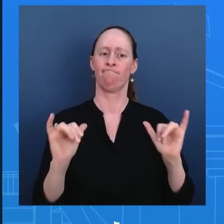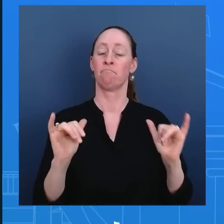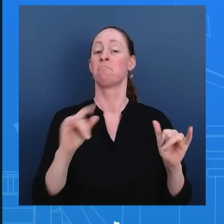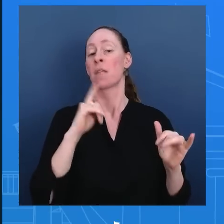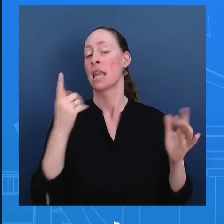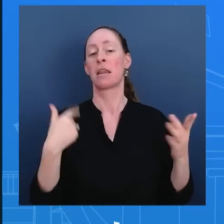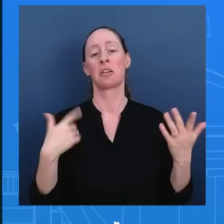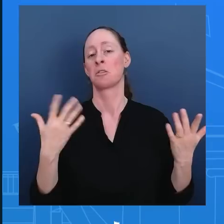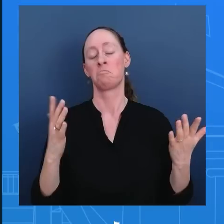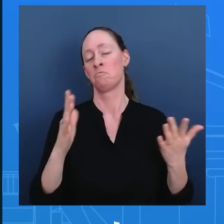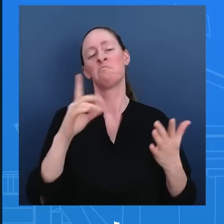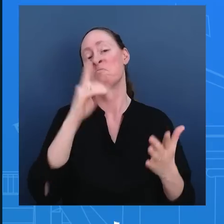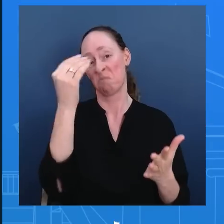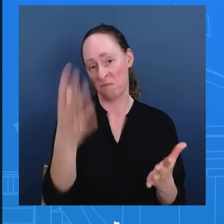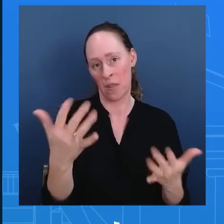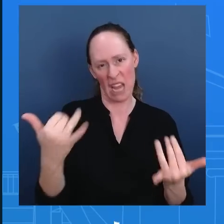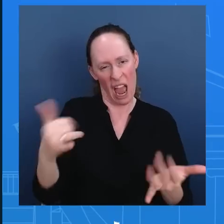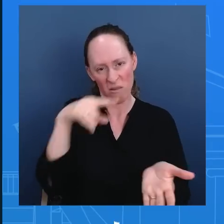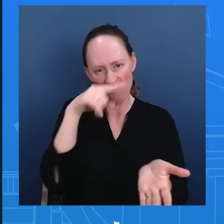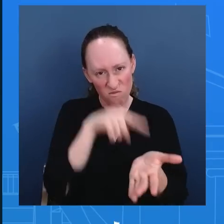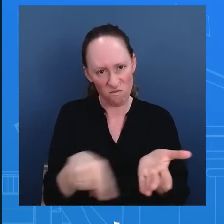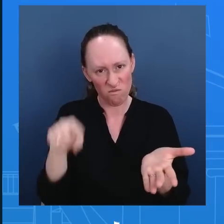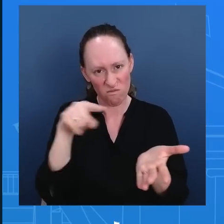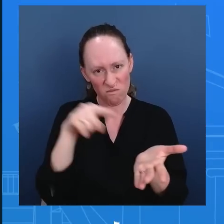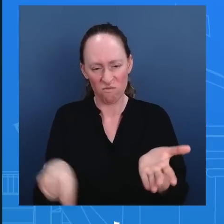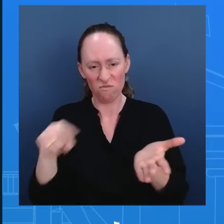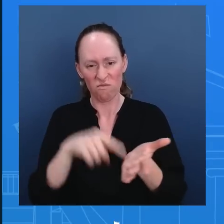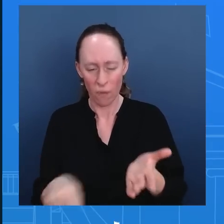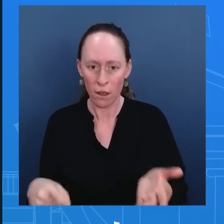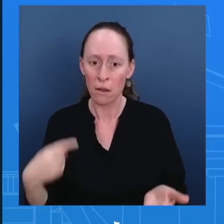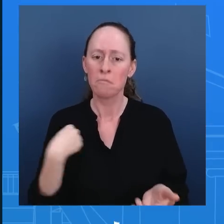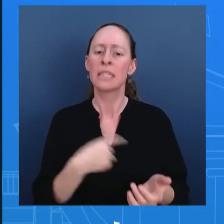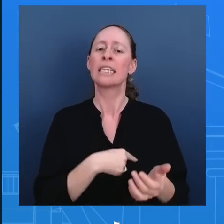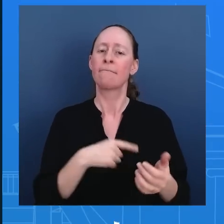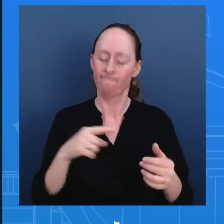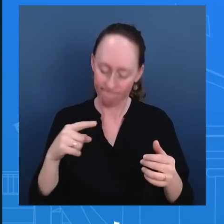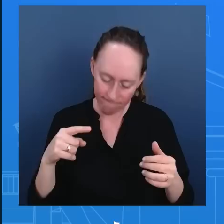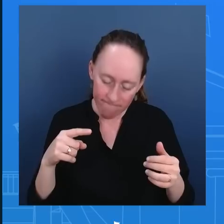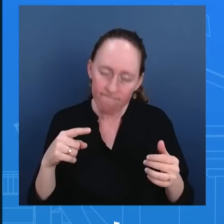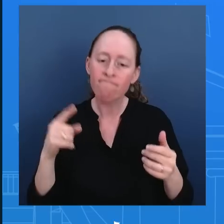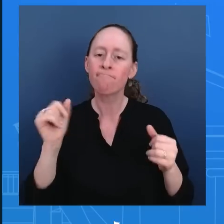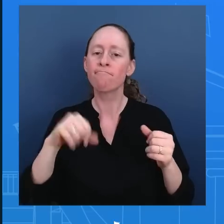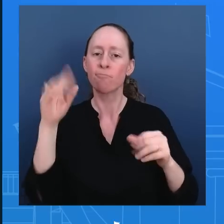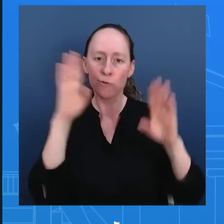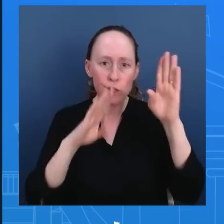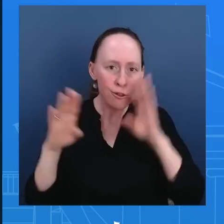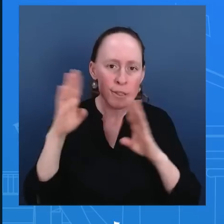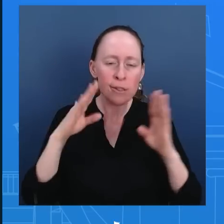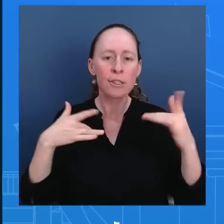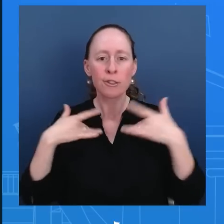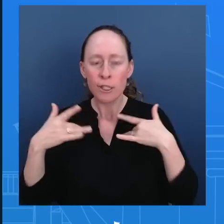DOD, IEC -- IC, DOJ can speak to that, this particular incident, more broadly -- these reports.